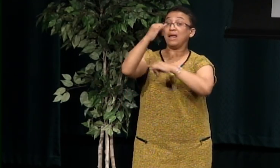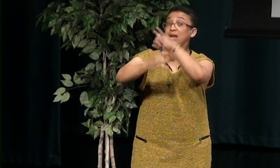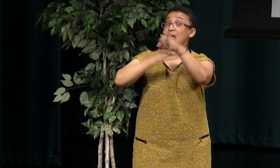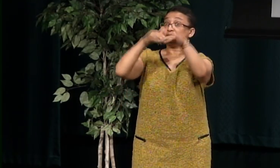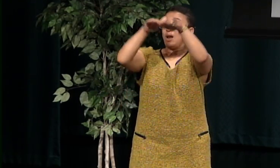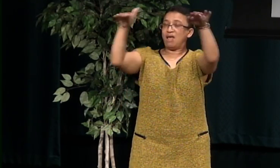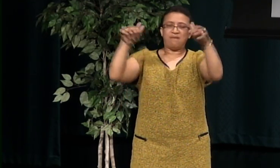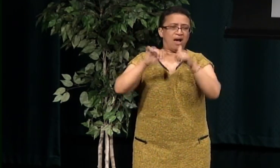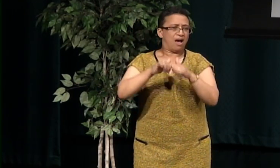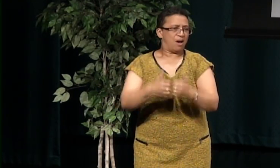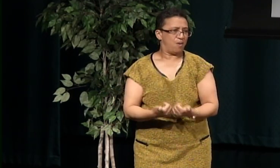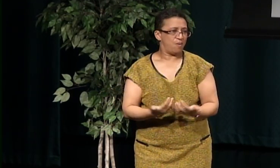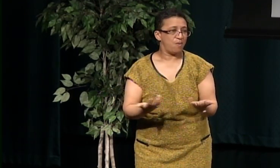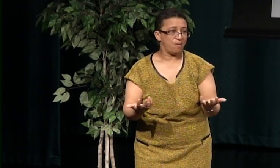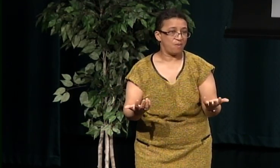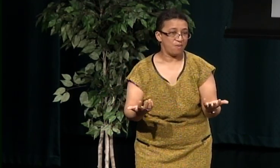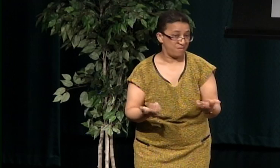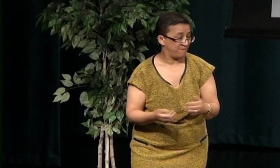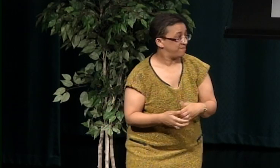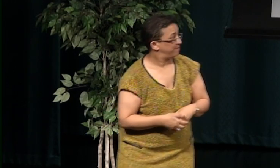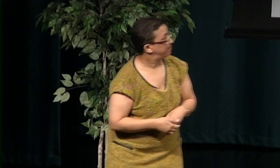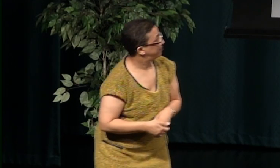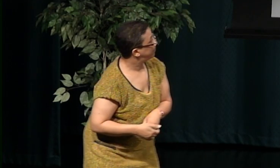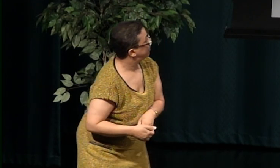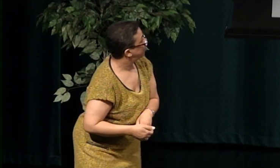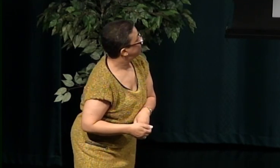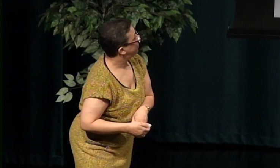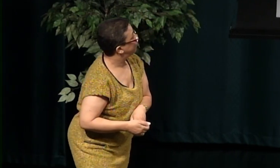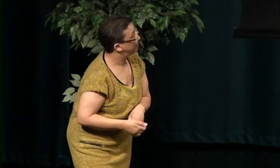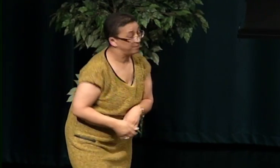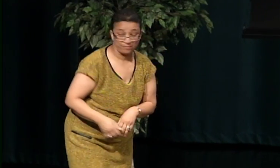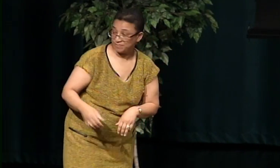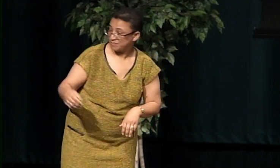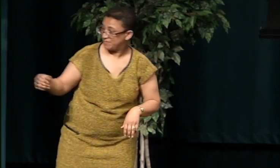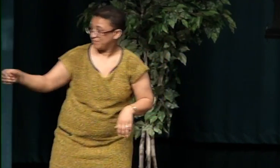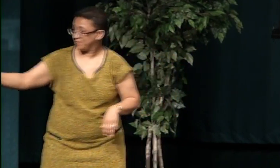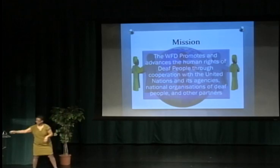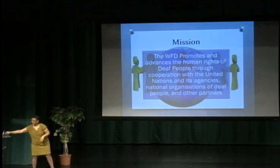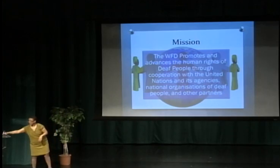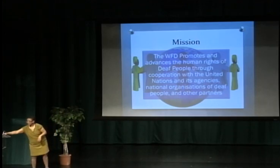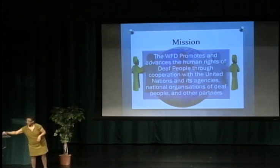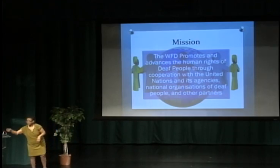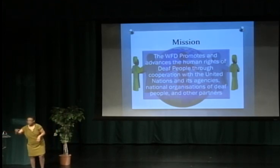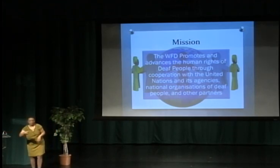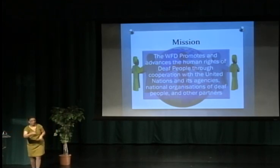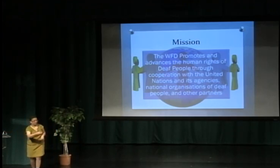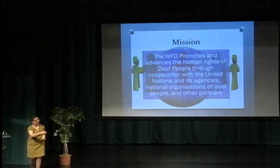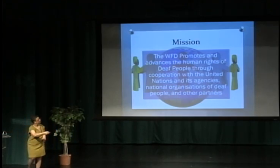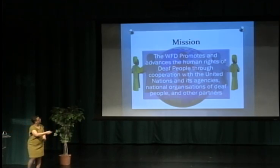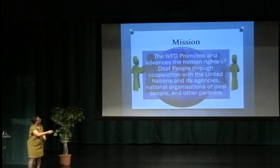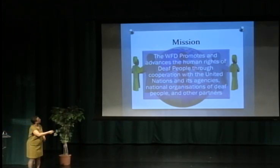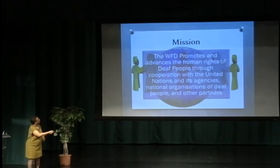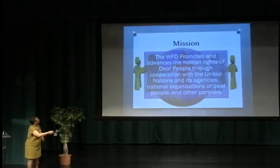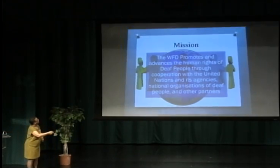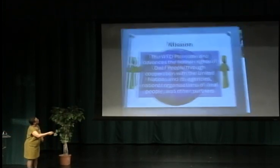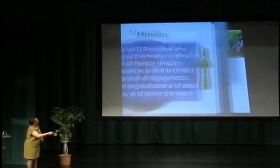We have to understand the role of these people who play in the international fields.